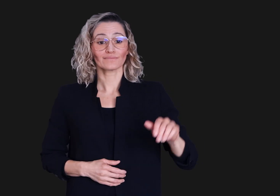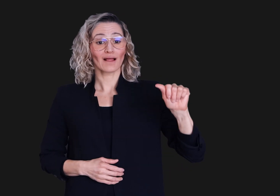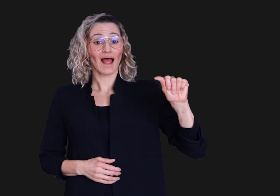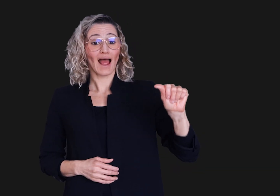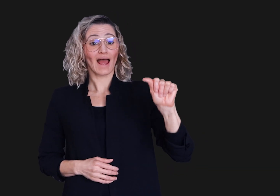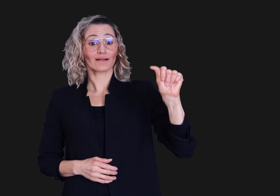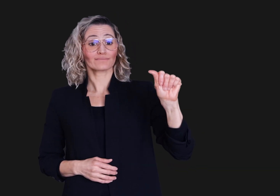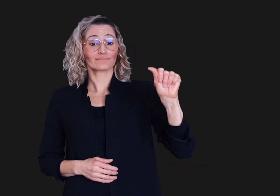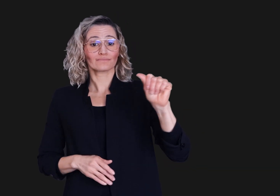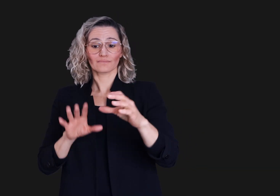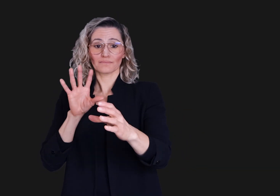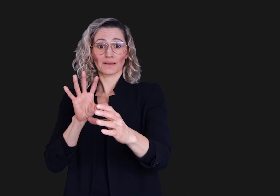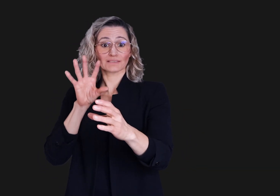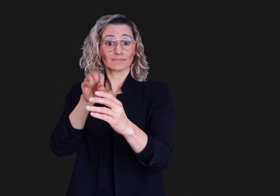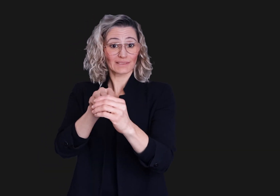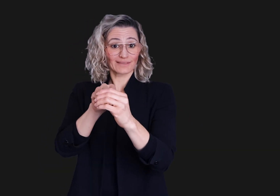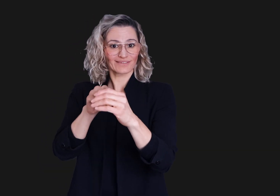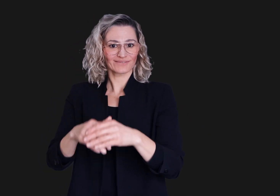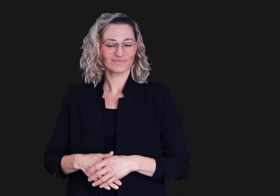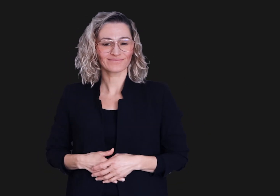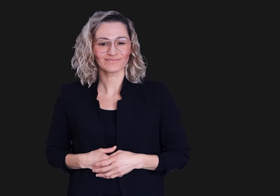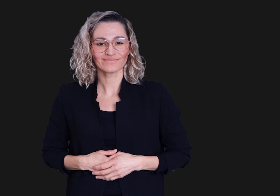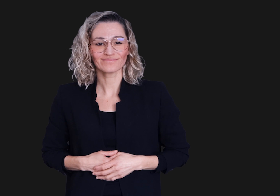a) Participation